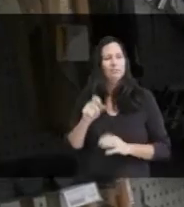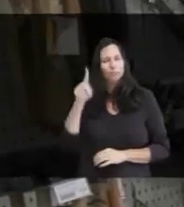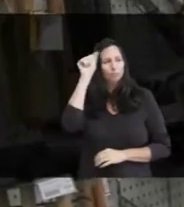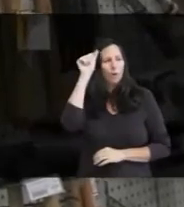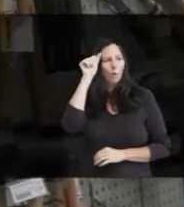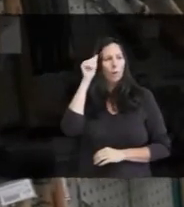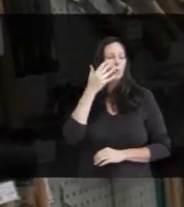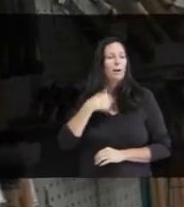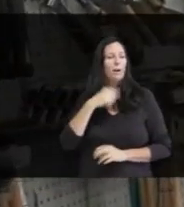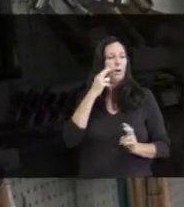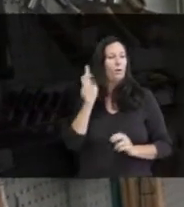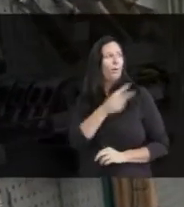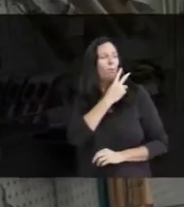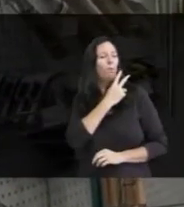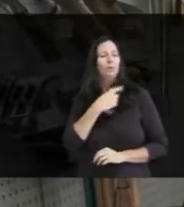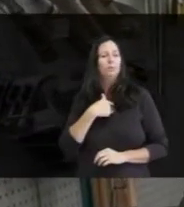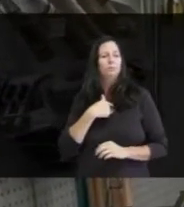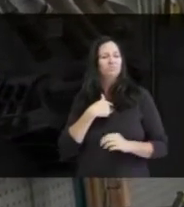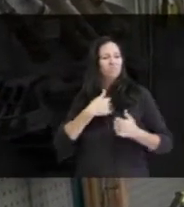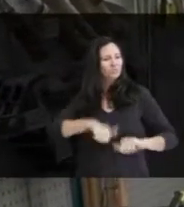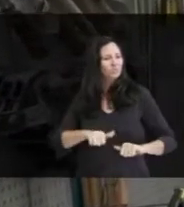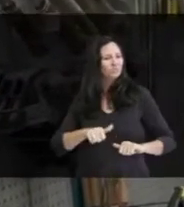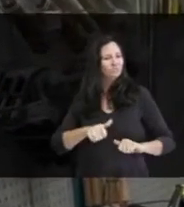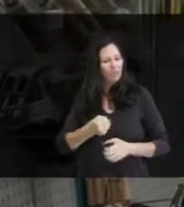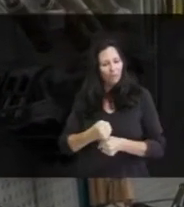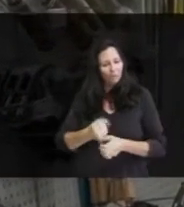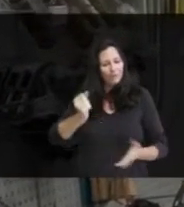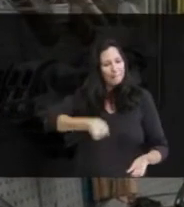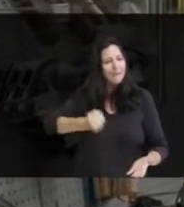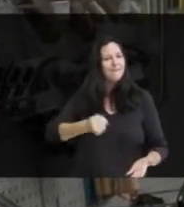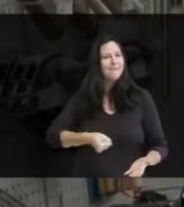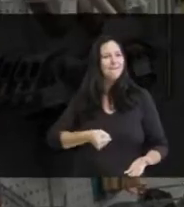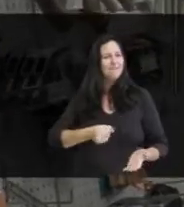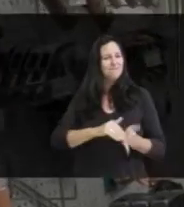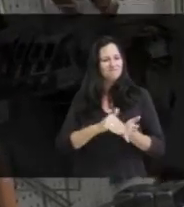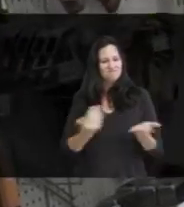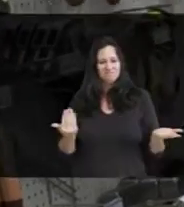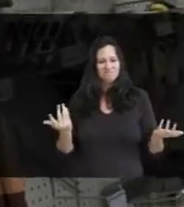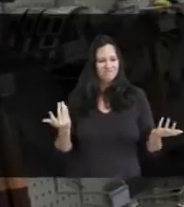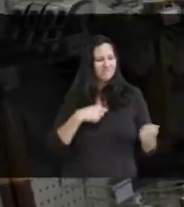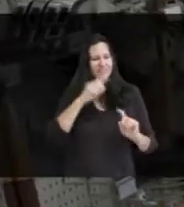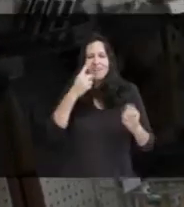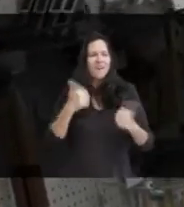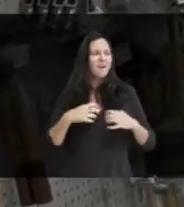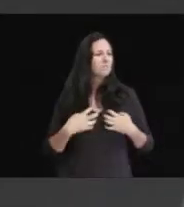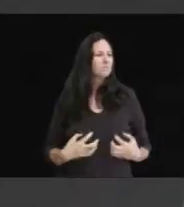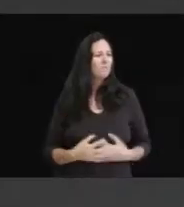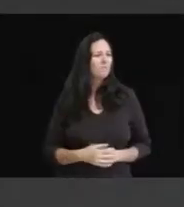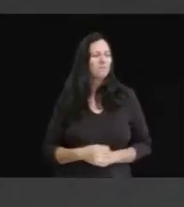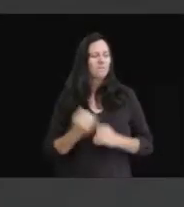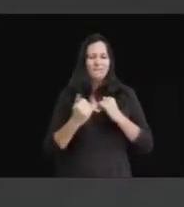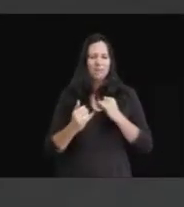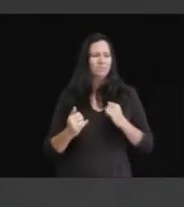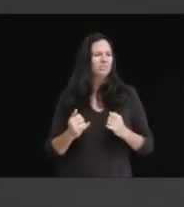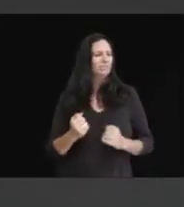but he wanted to work. Yeah, it's hard. You know, just being amongst this stuff, you know. When I look at certain things that I used to use